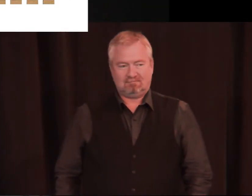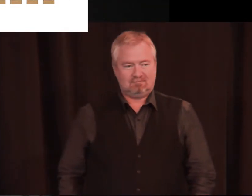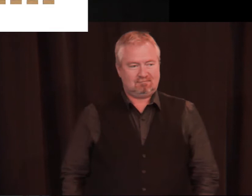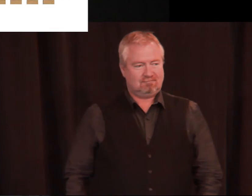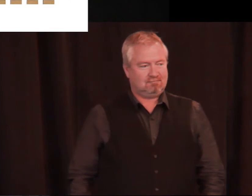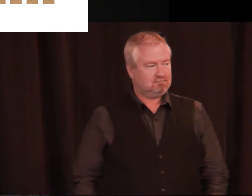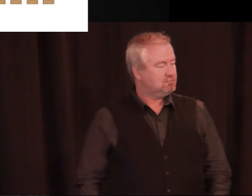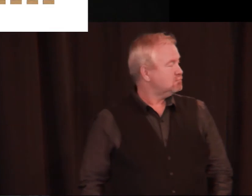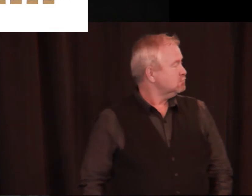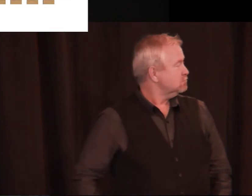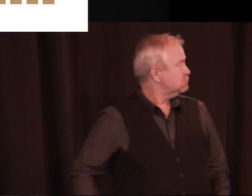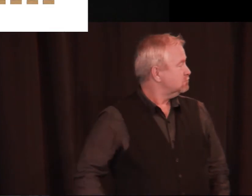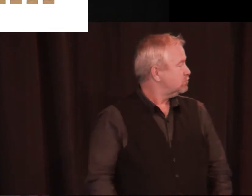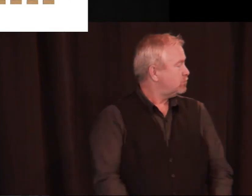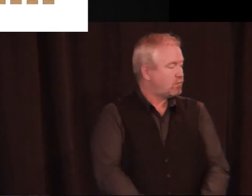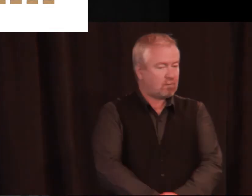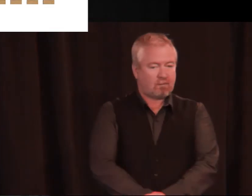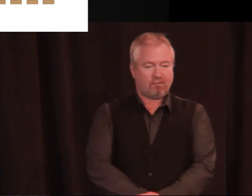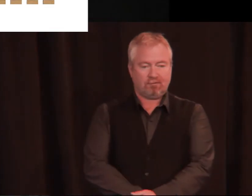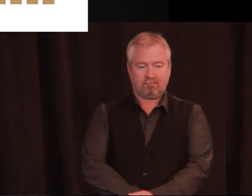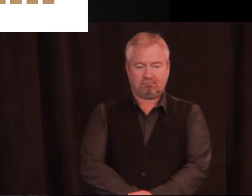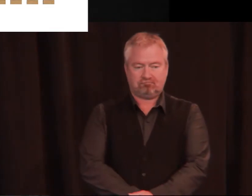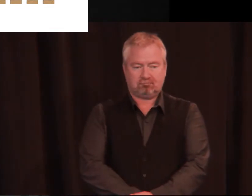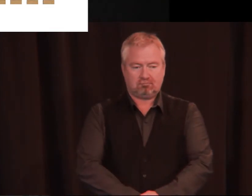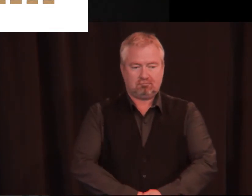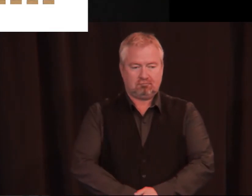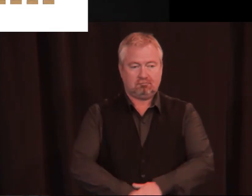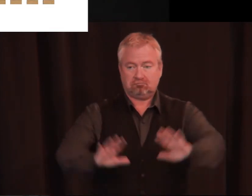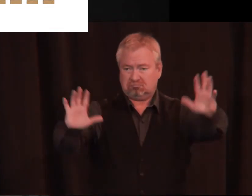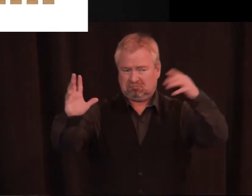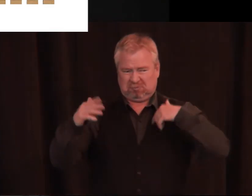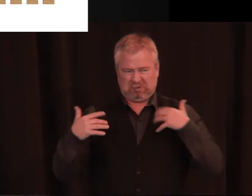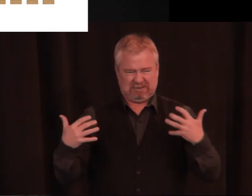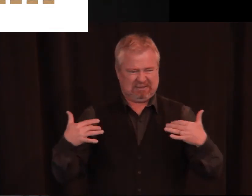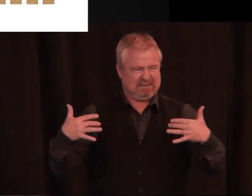So I'm going to keep going because I've got about 15 minutes left here.